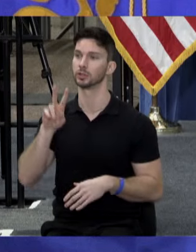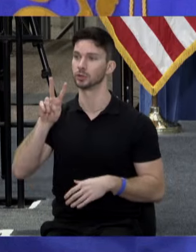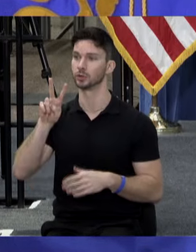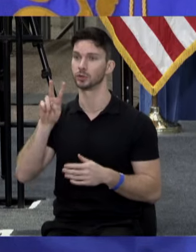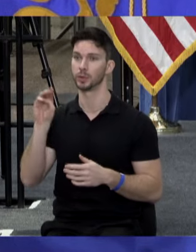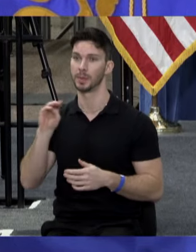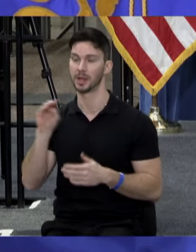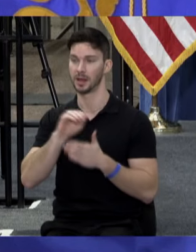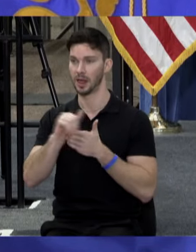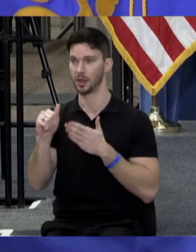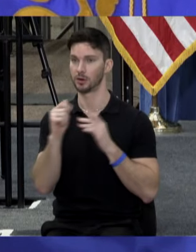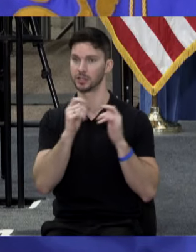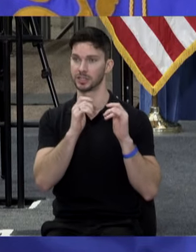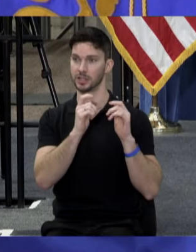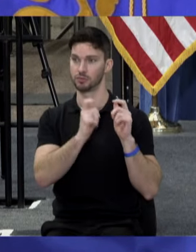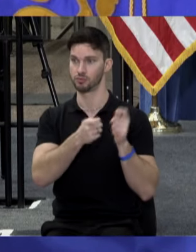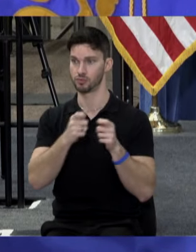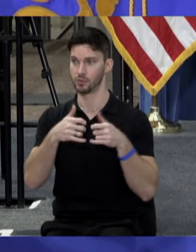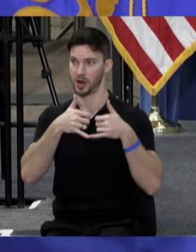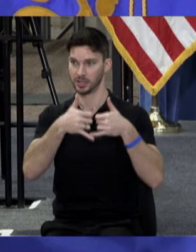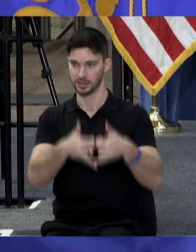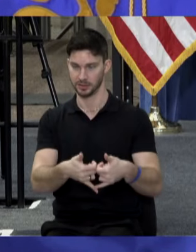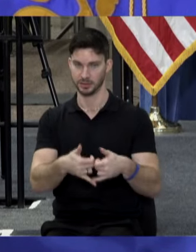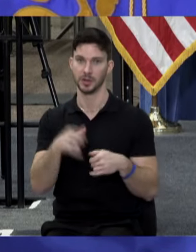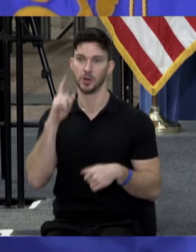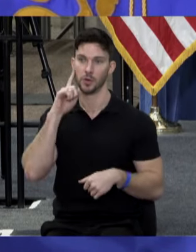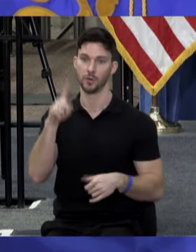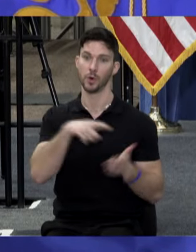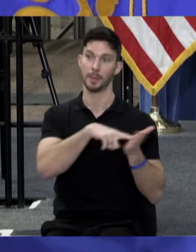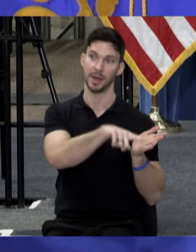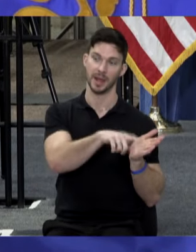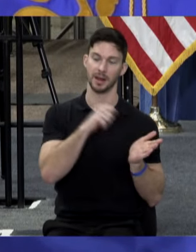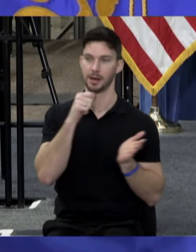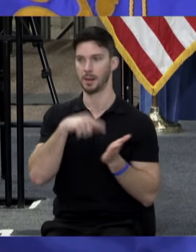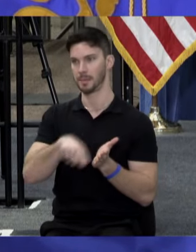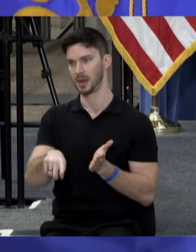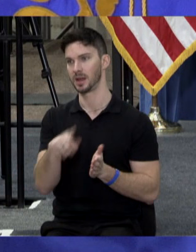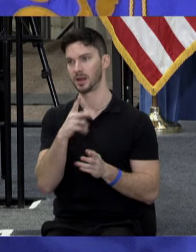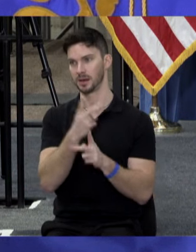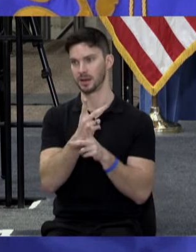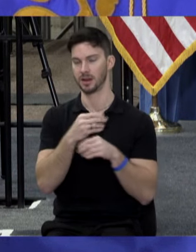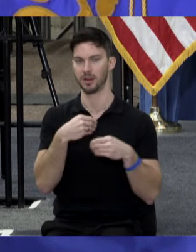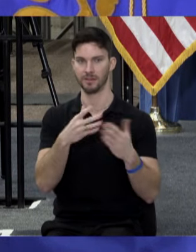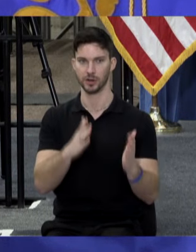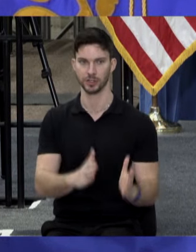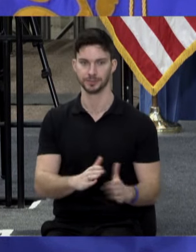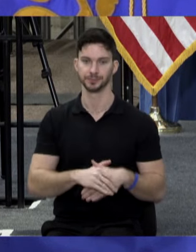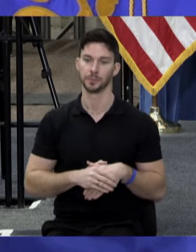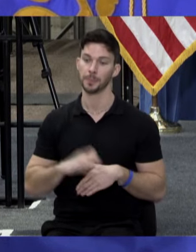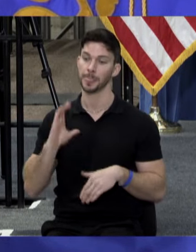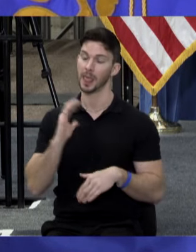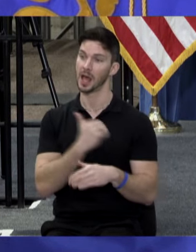at home for both paid and unpaid caregivers. Our goal is simple to create tools that are effective,